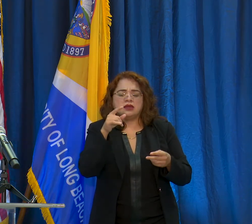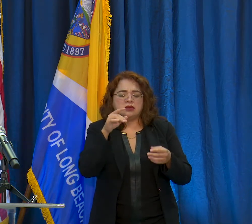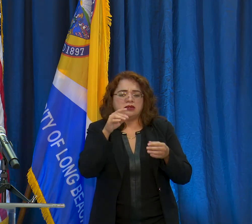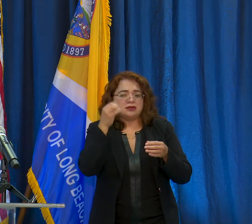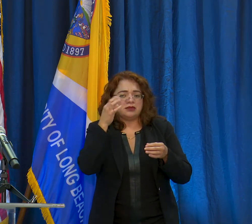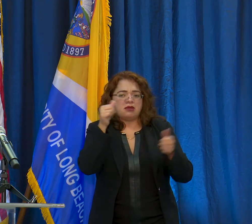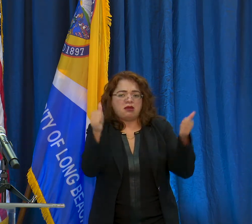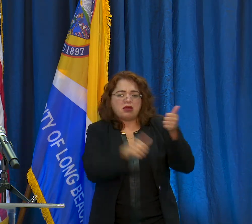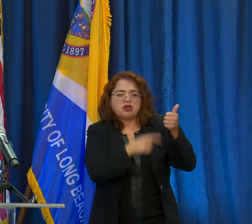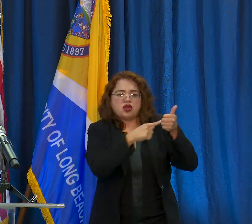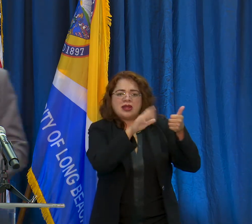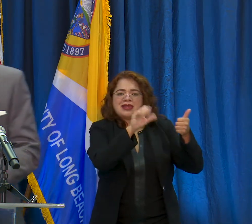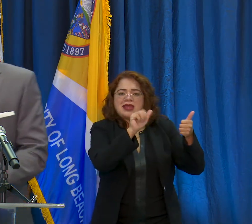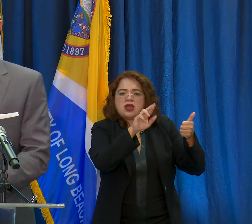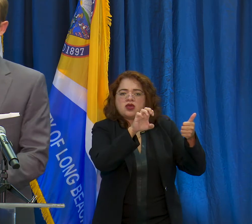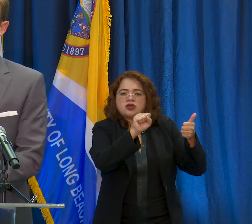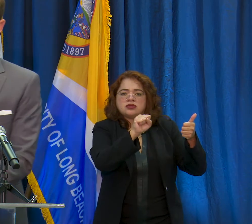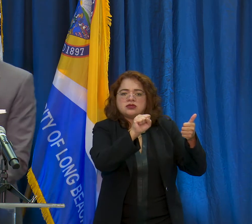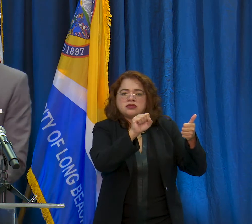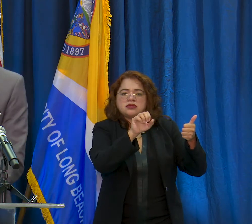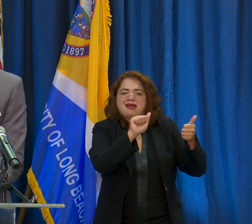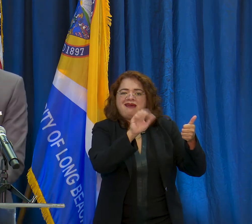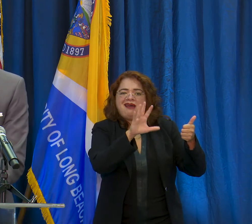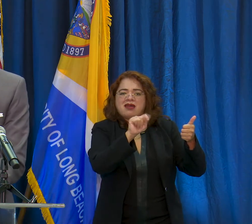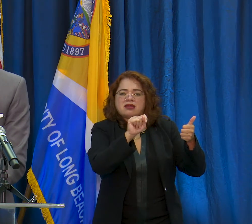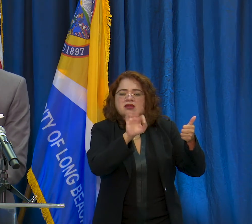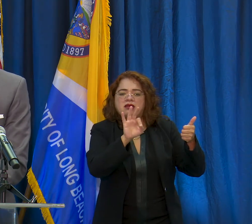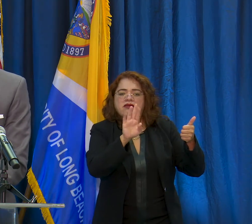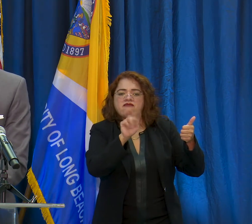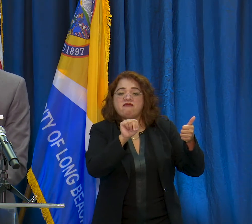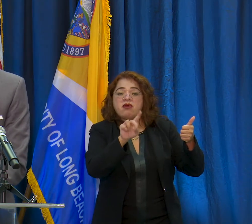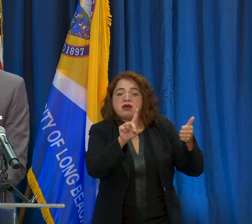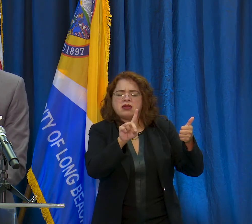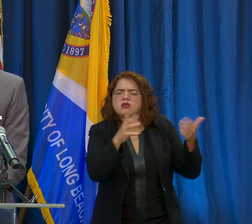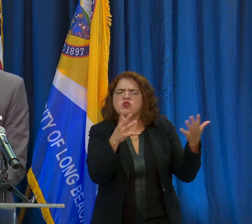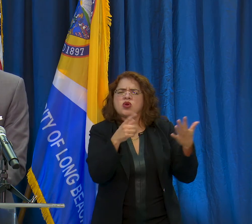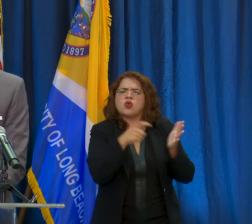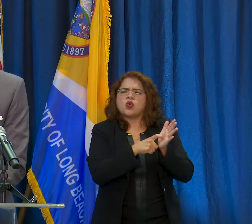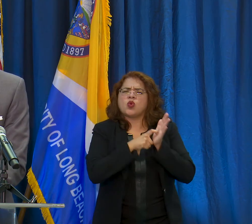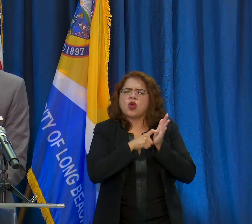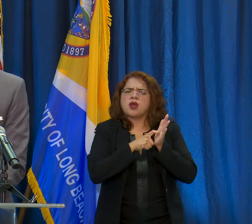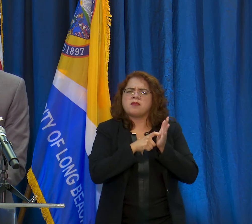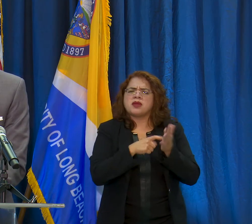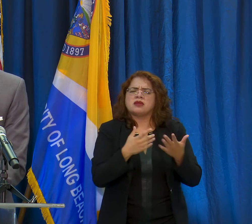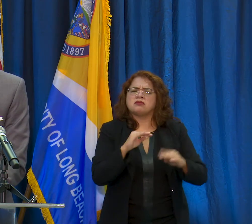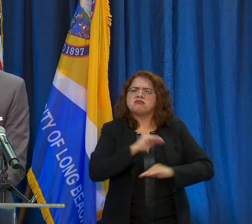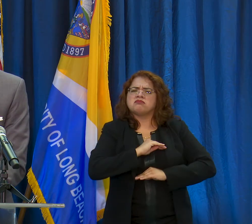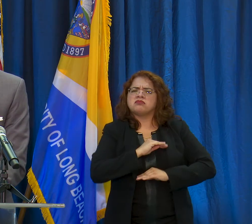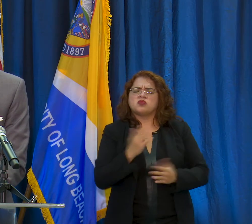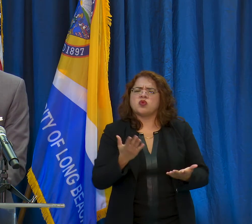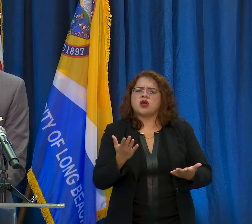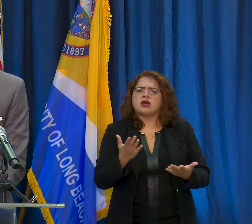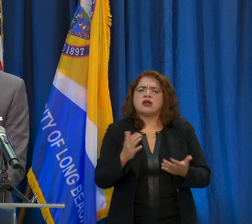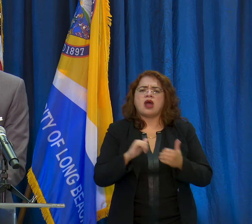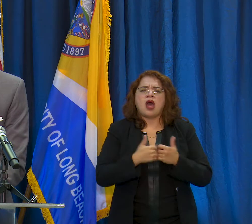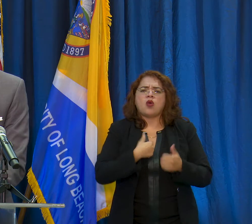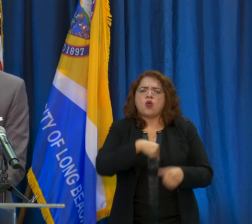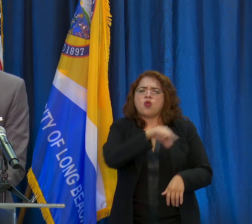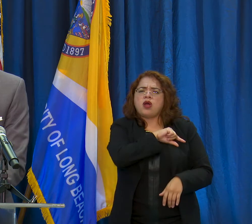talk a little bit more about what requirements businesses will have to meet in order to qualify for those funds and